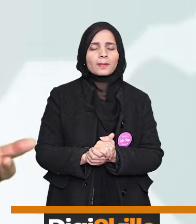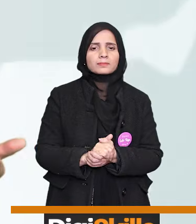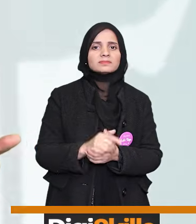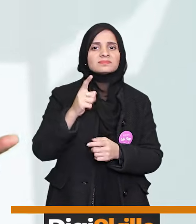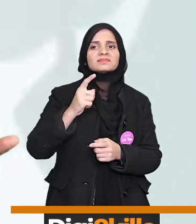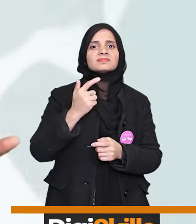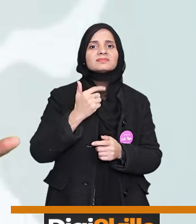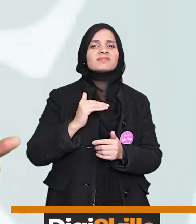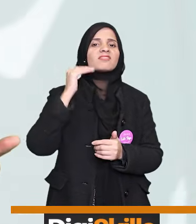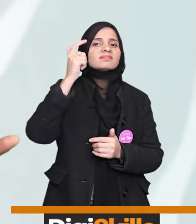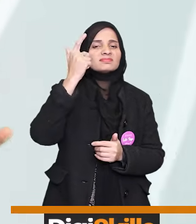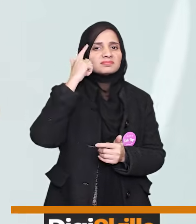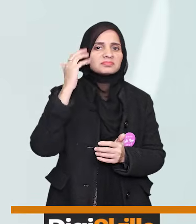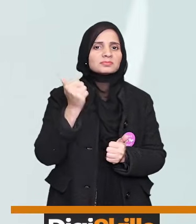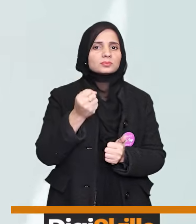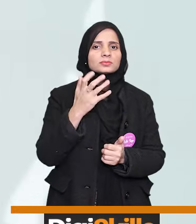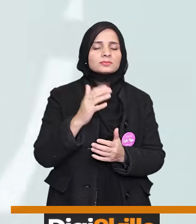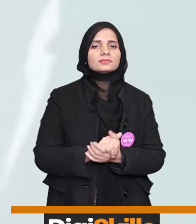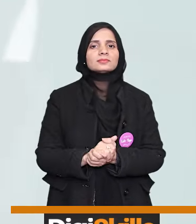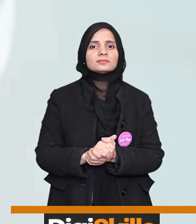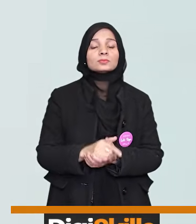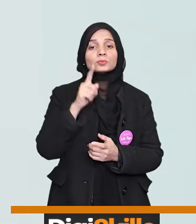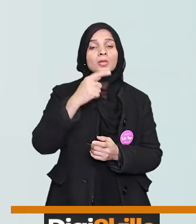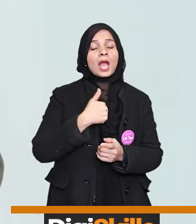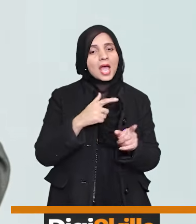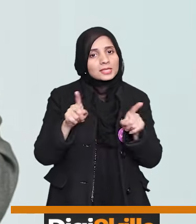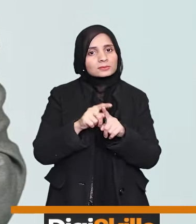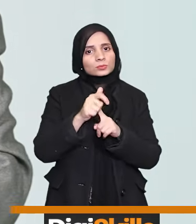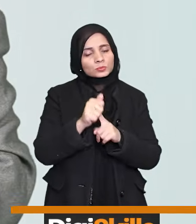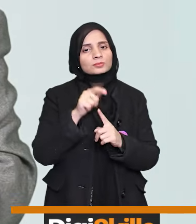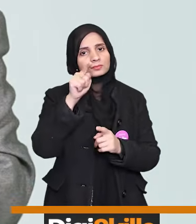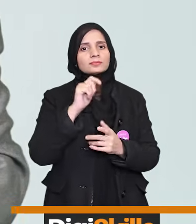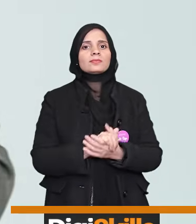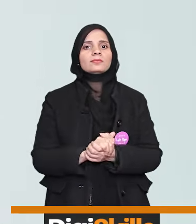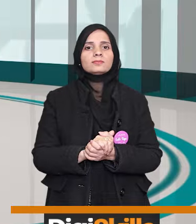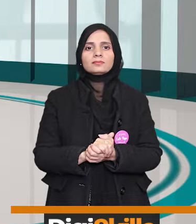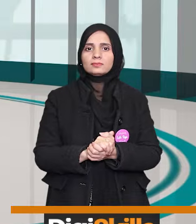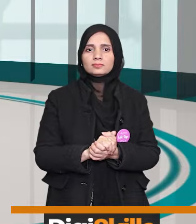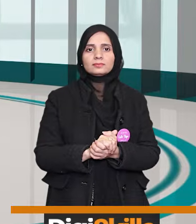You we will not be able to act as a freelancer so you need to have discipline ladies and gentlemen.